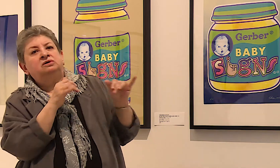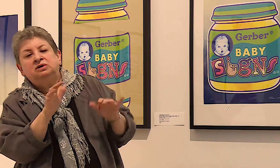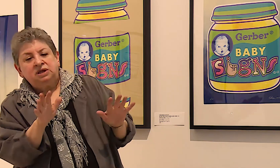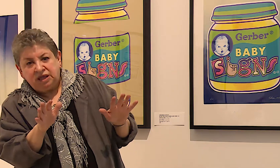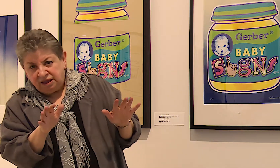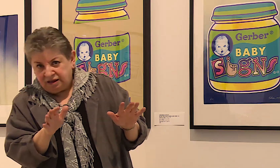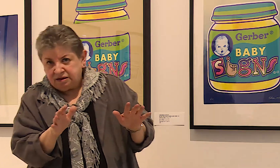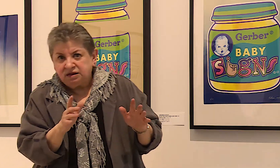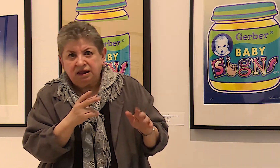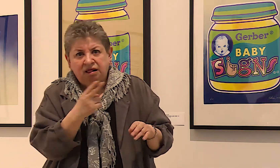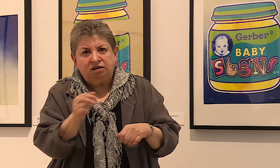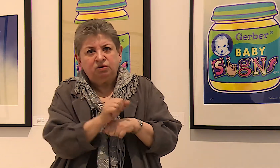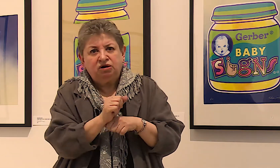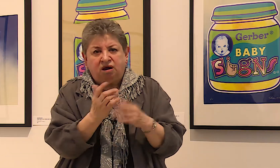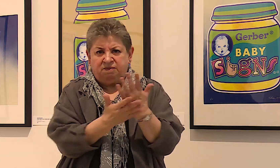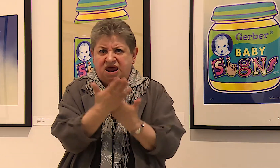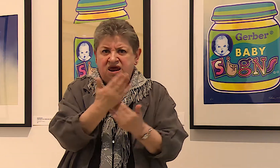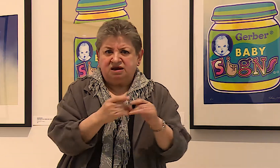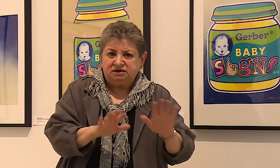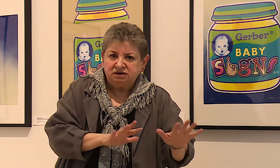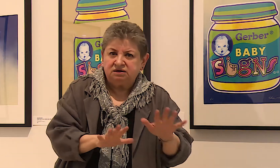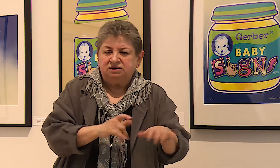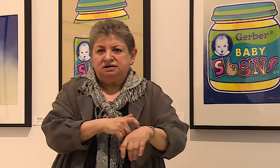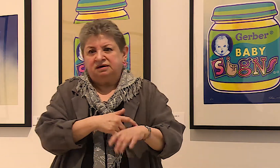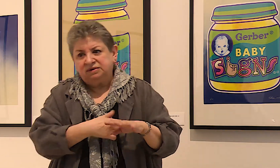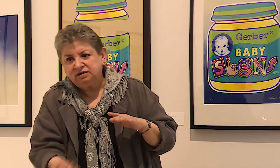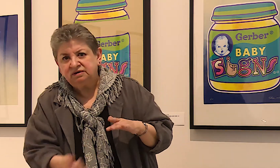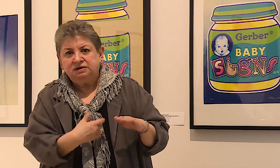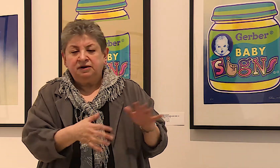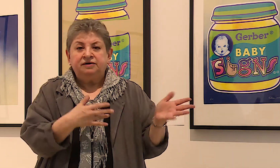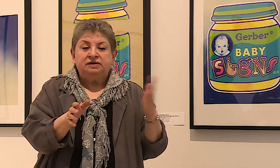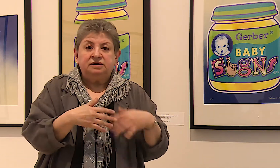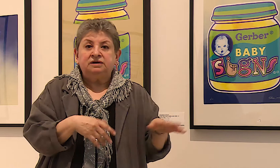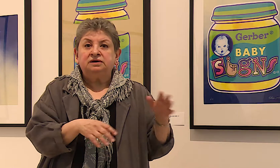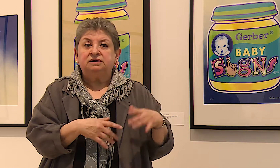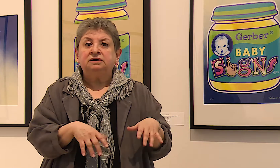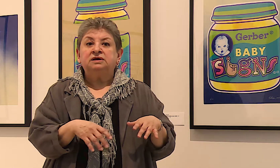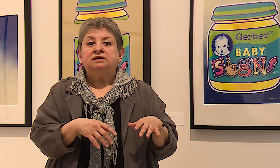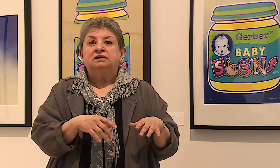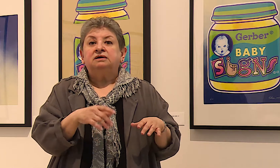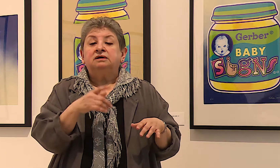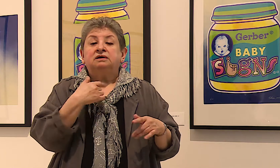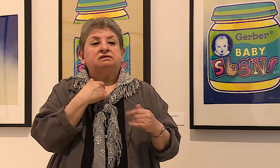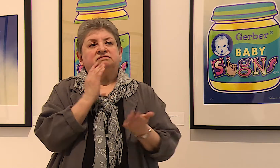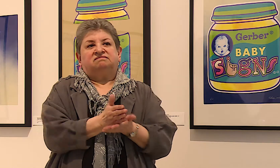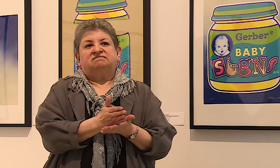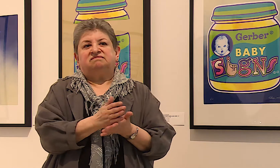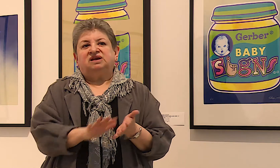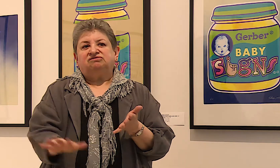I decided I couldn't make 20 more after that. It was just too much work and awful work.